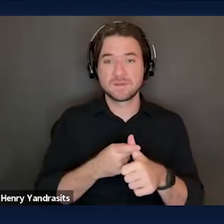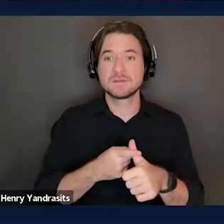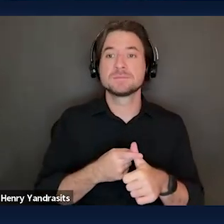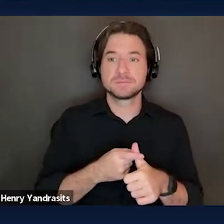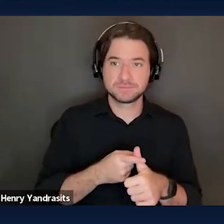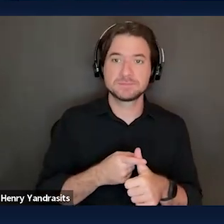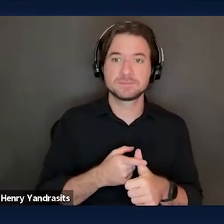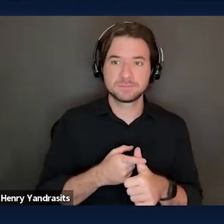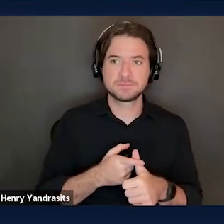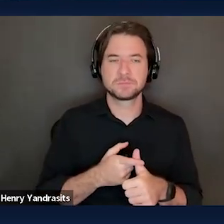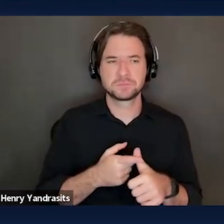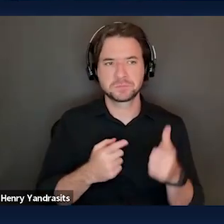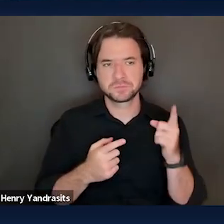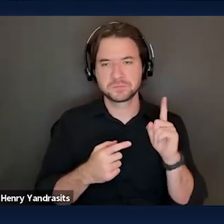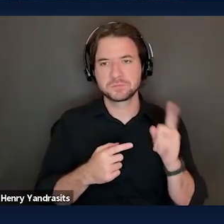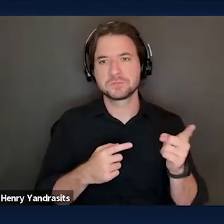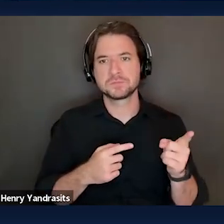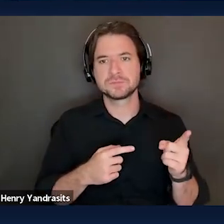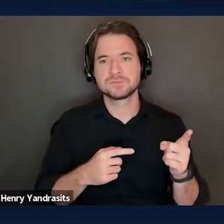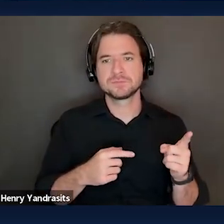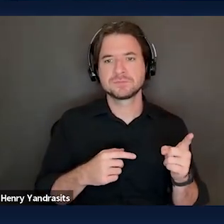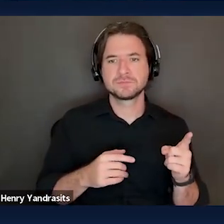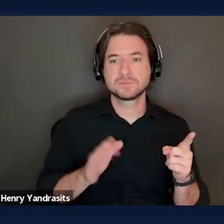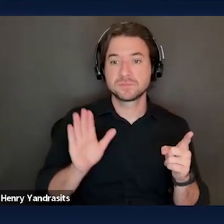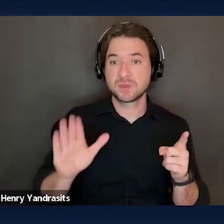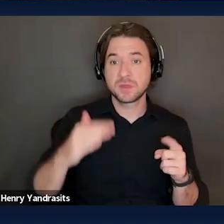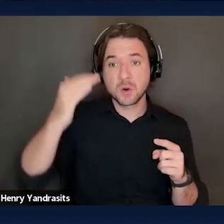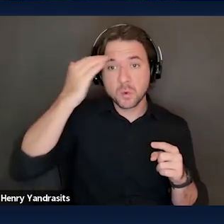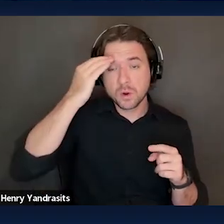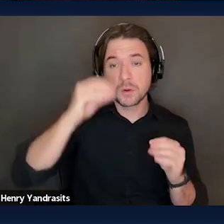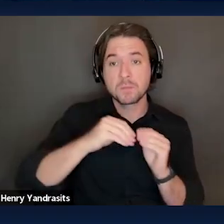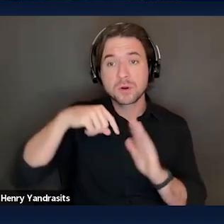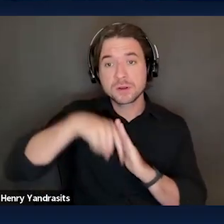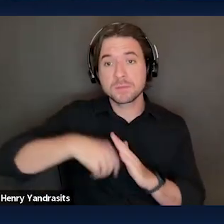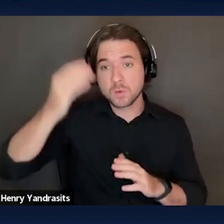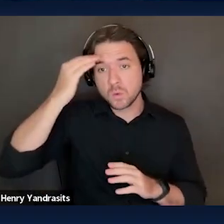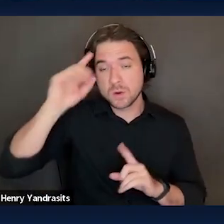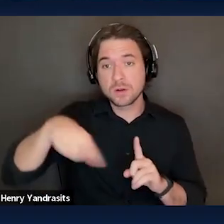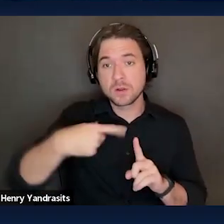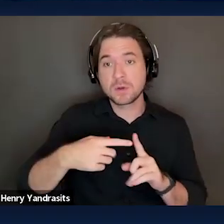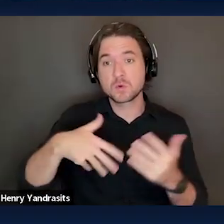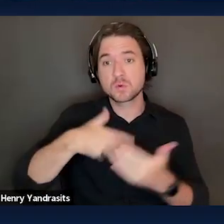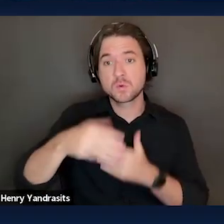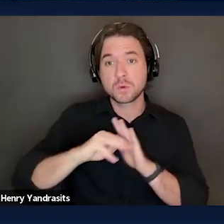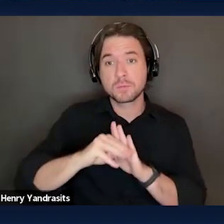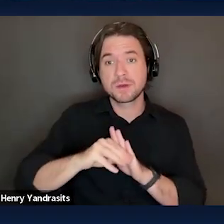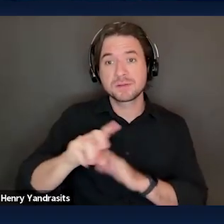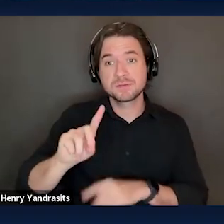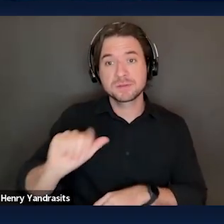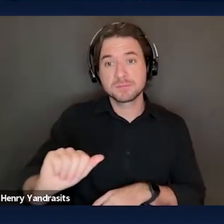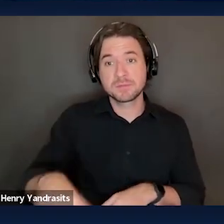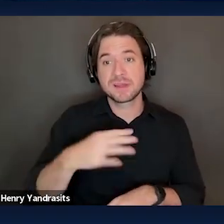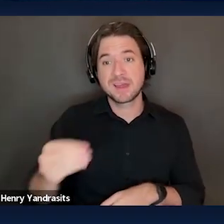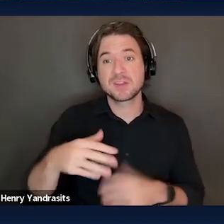Where, um, we looked at their, um, awareness, a deeper awareness of the social model of disability and the social determinants of health.